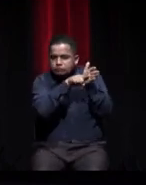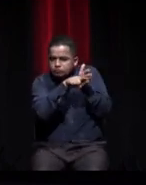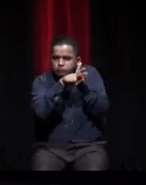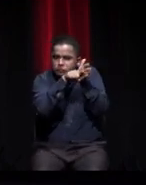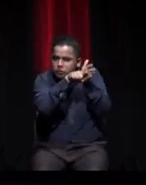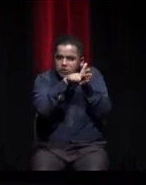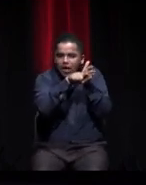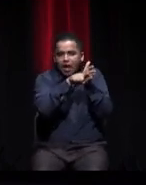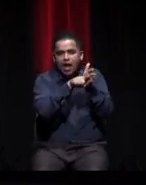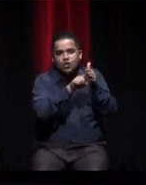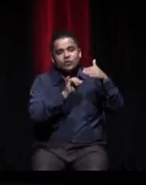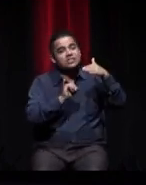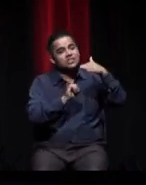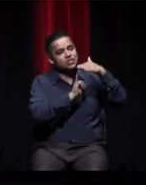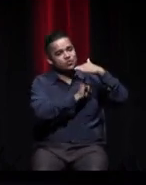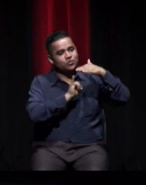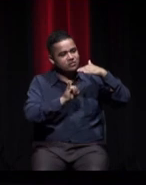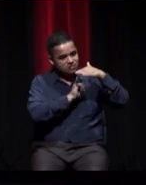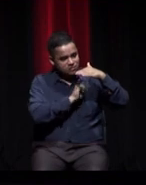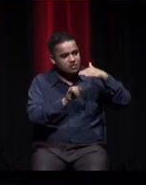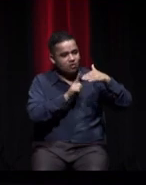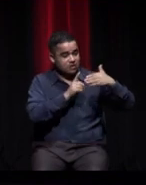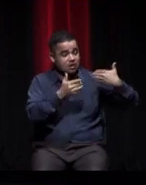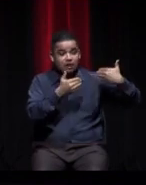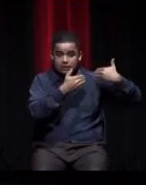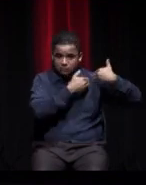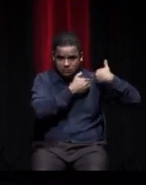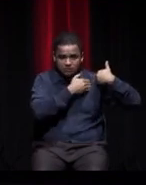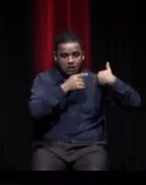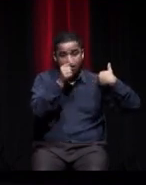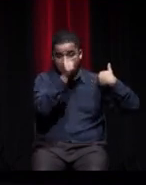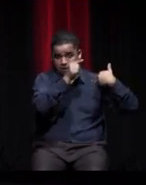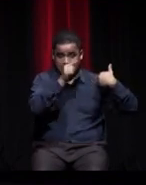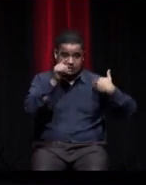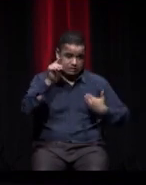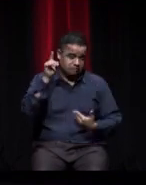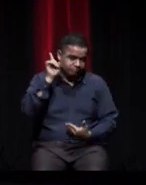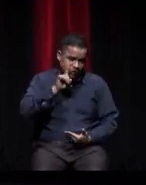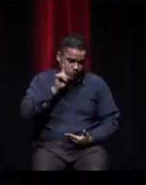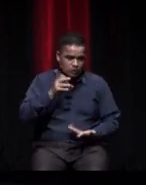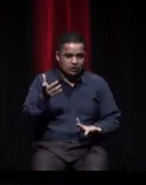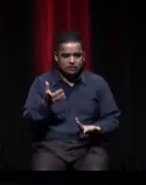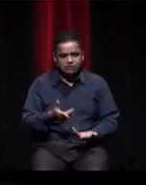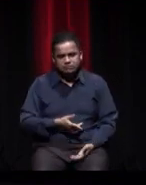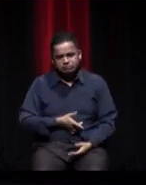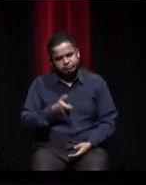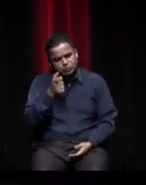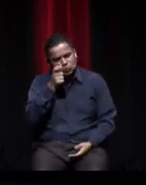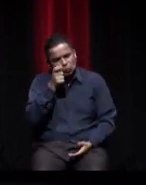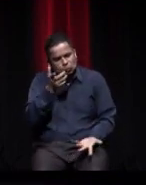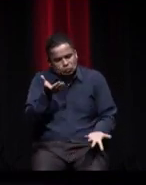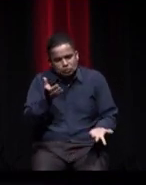by institutions in charge of that in the US. It's curious, this connection,